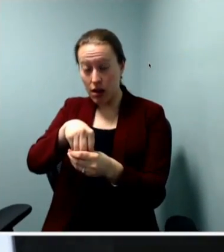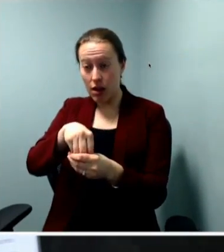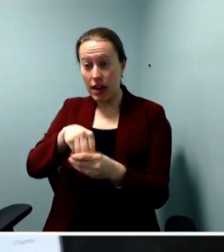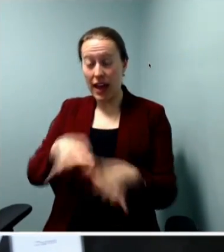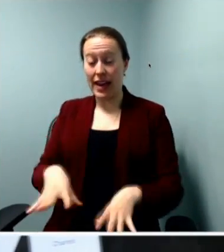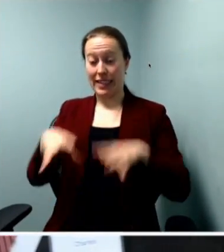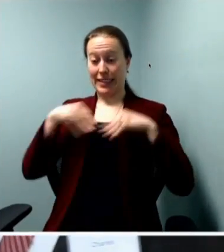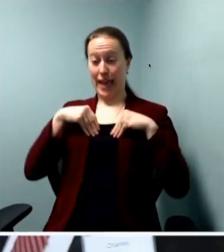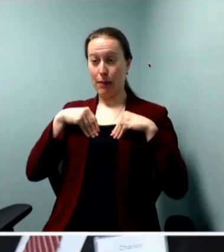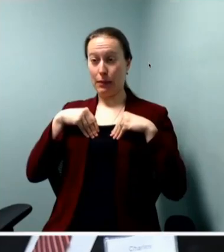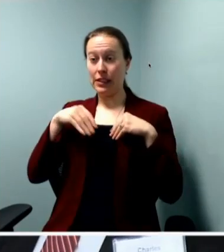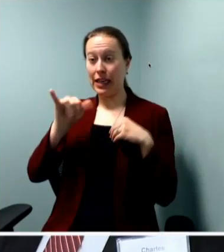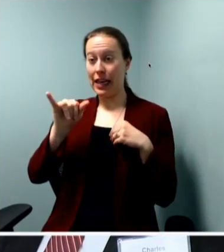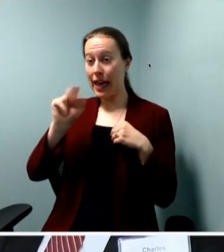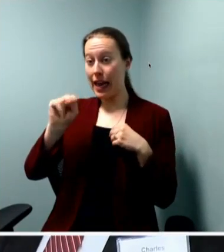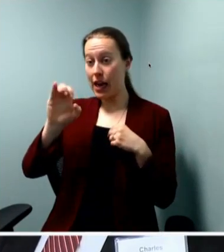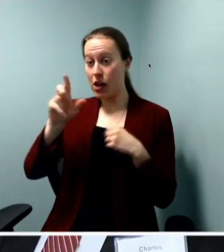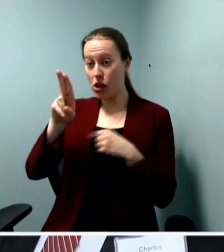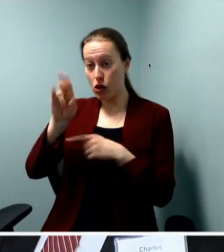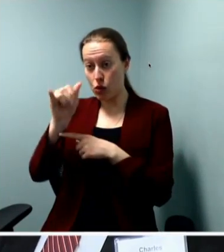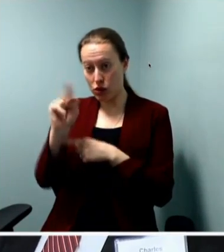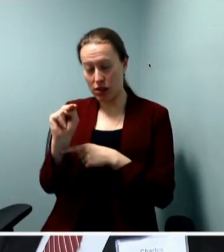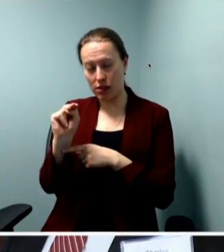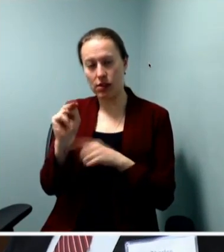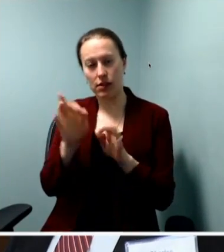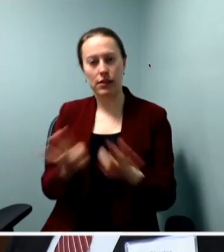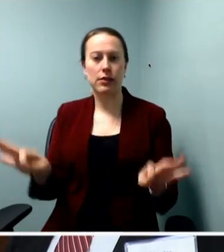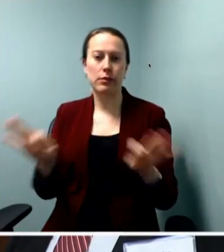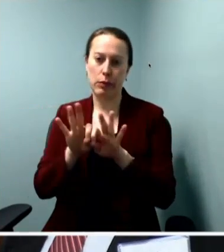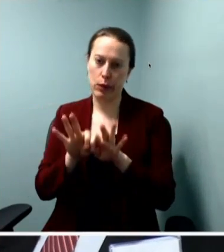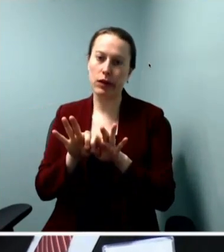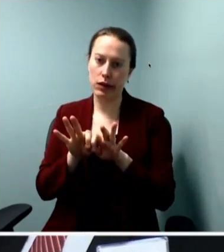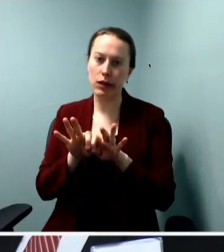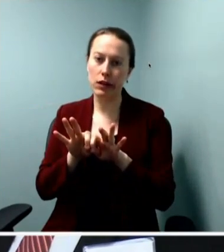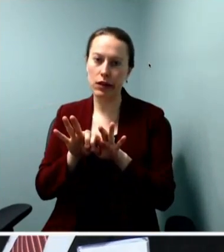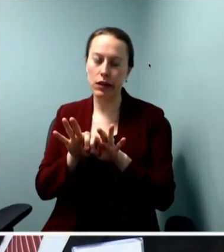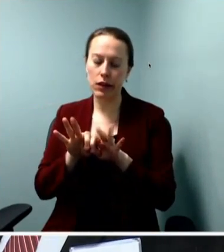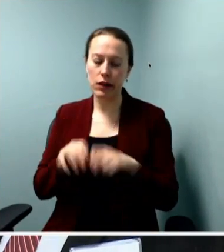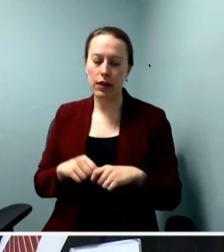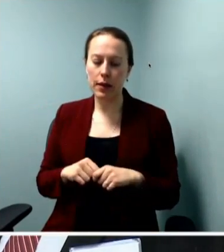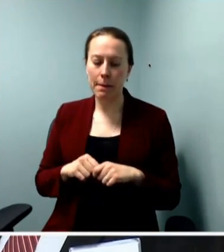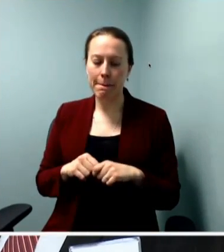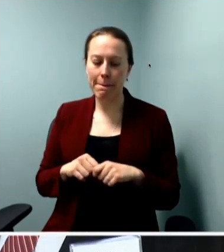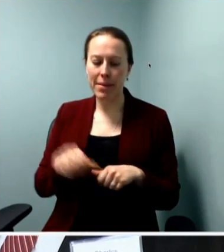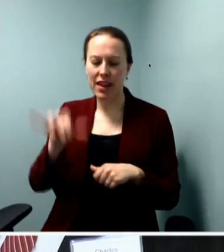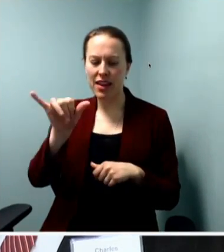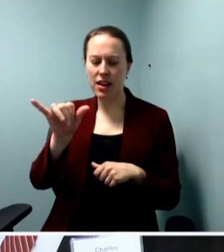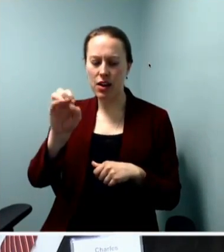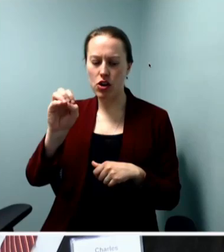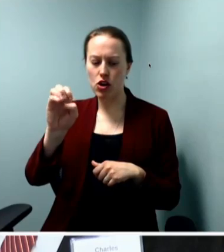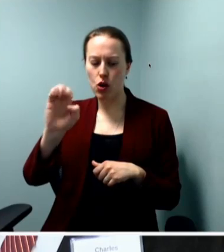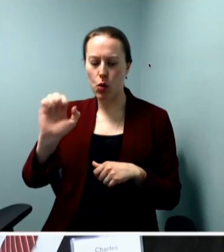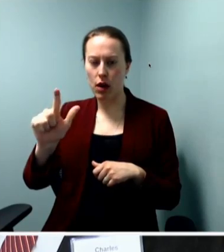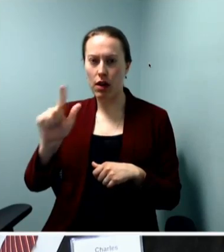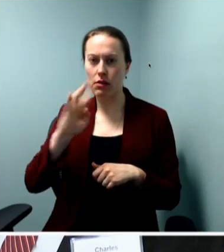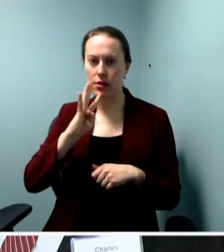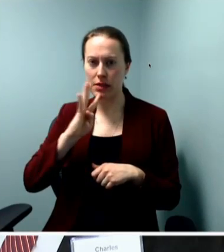is key and instrumental. And what I enjoy about AXIS and viewing their work,